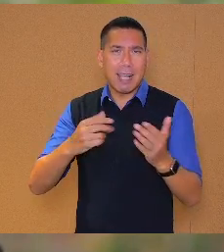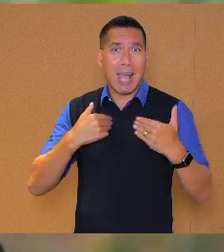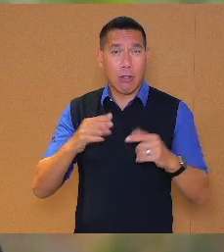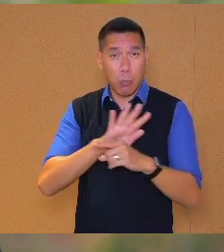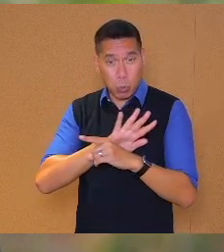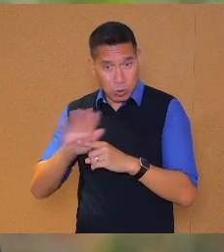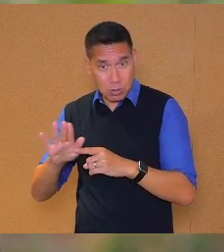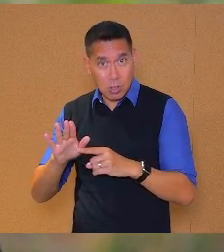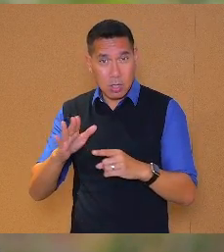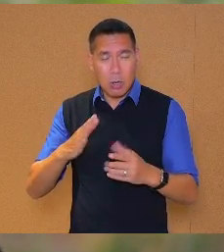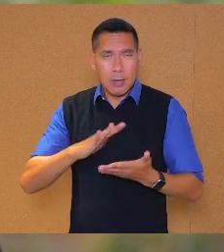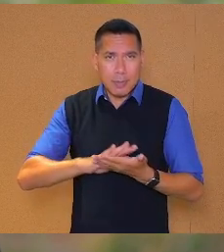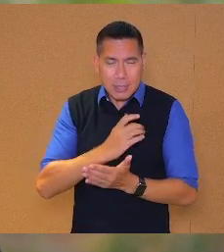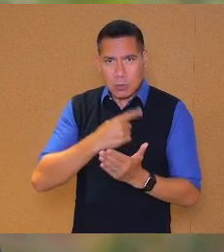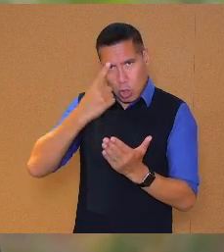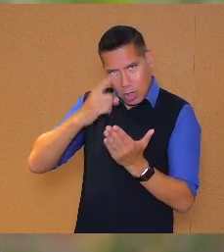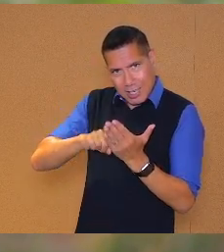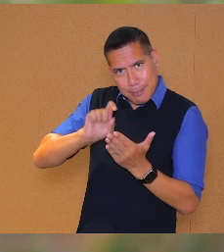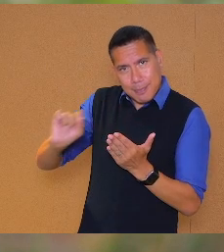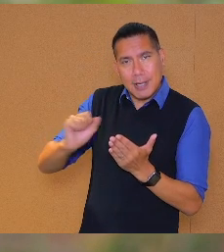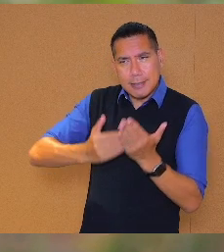pleased to honour him and his legacy through this important category.